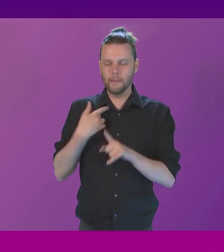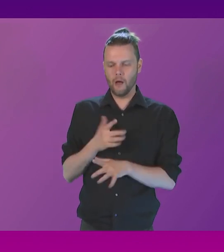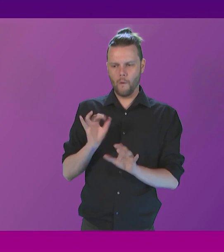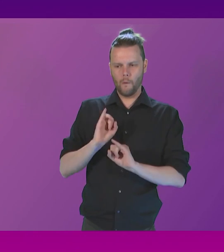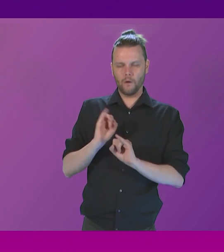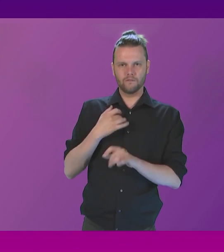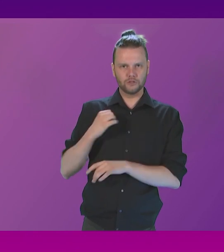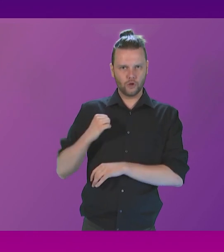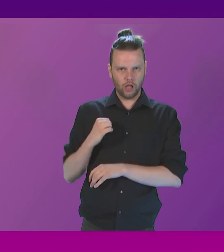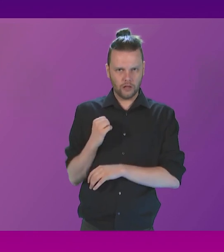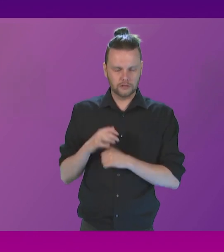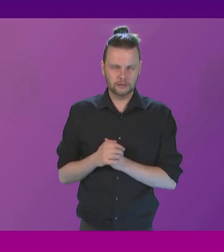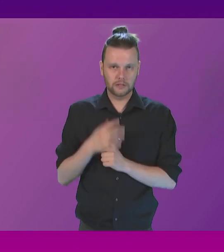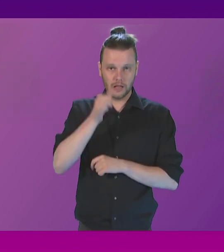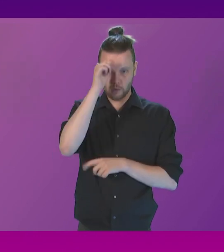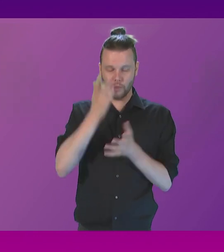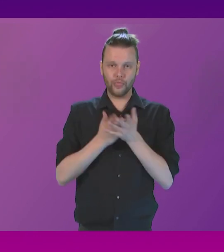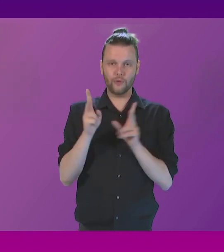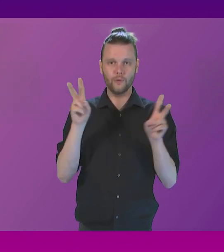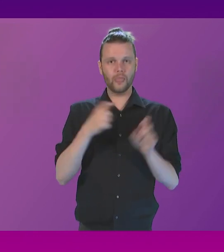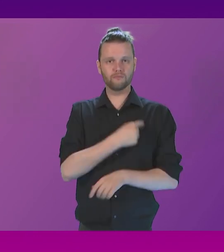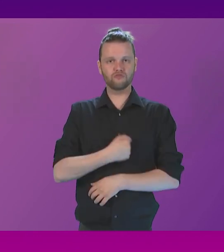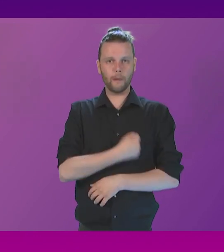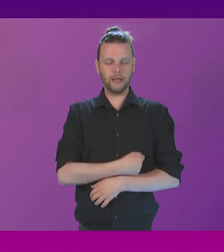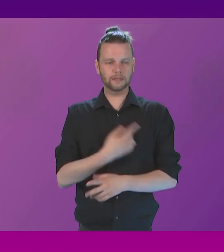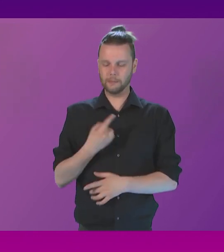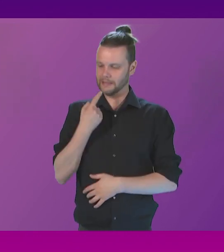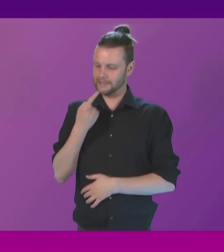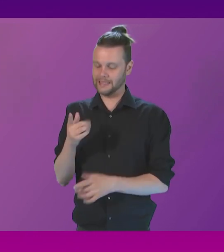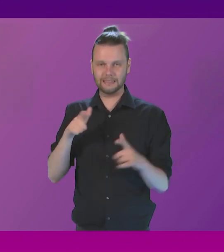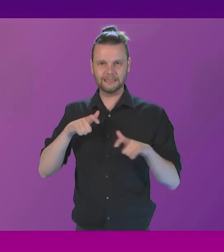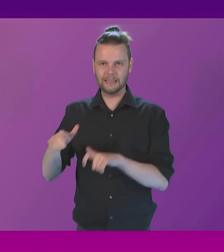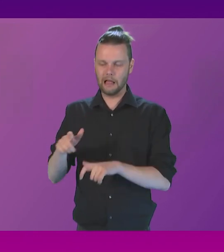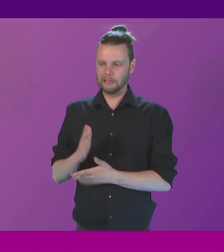Despite the warm words of the Promise, it states that there is still little confidence among